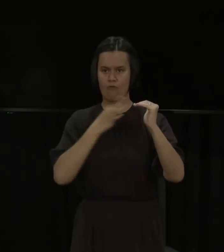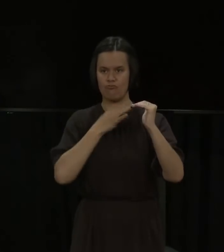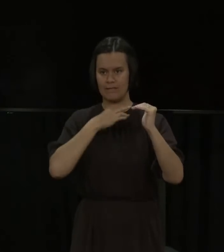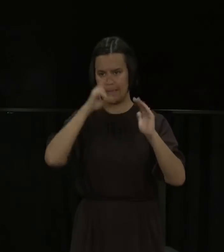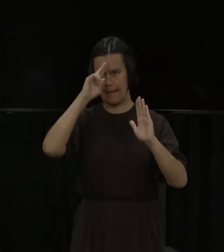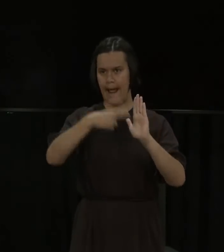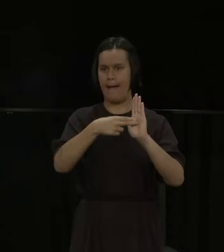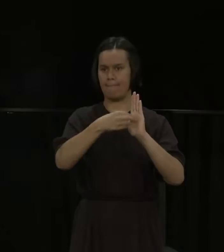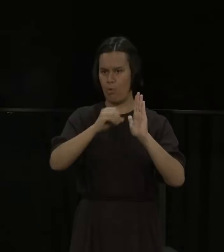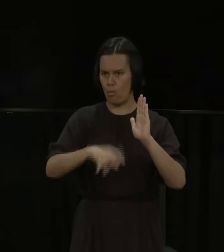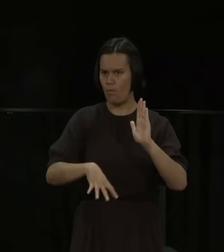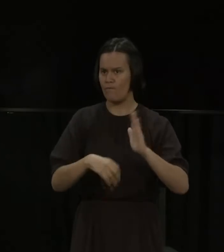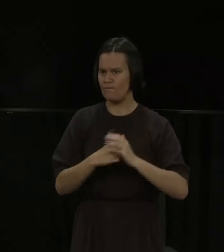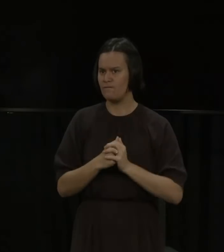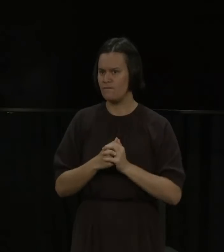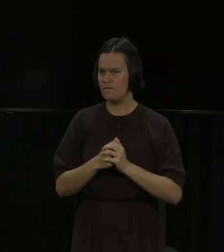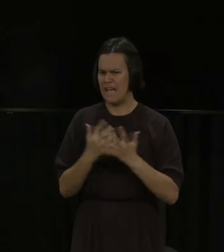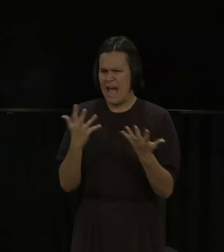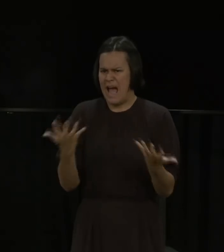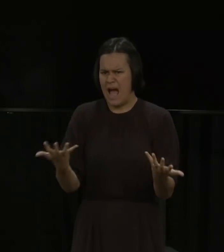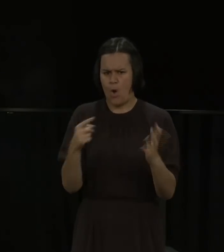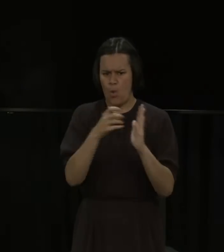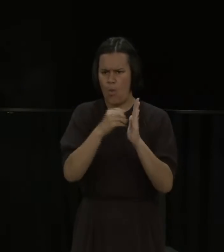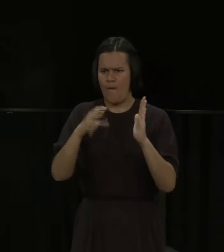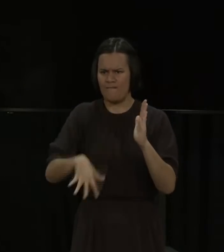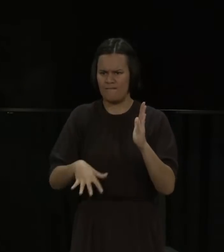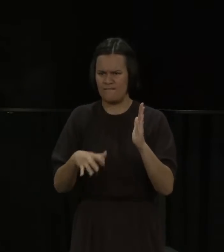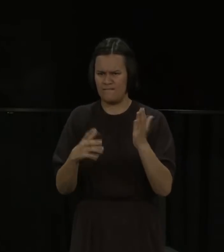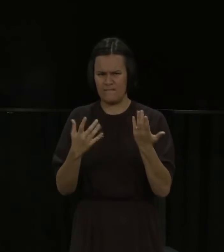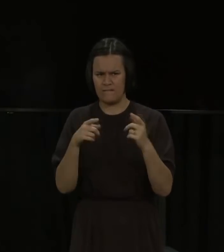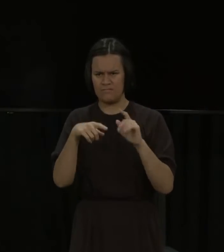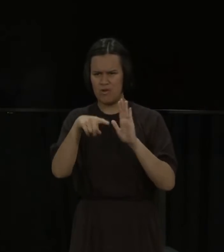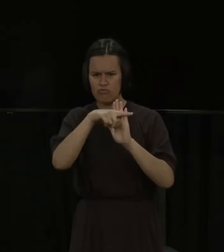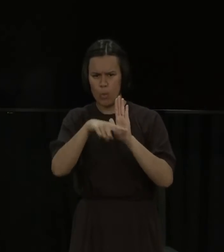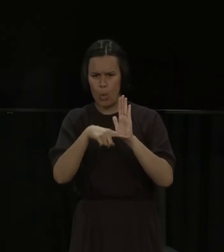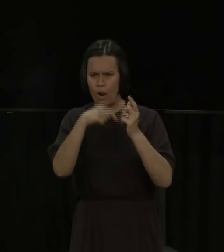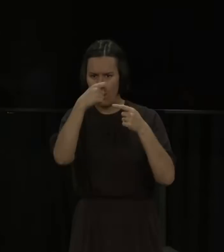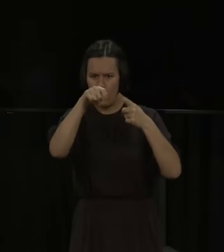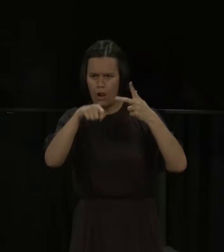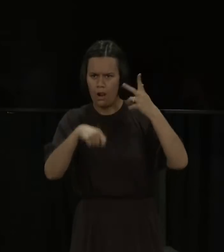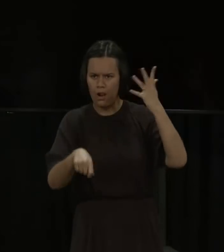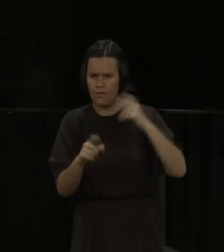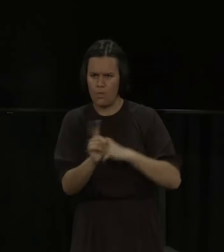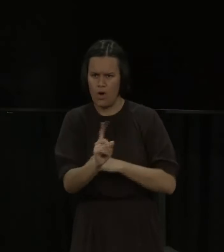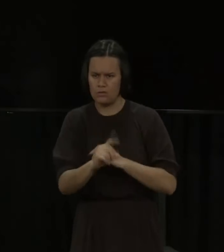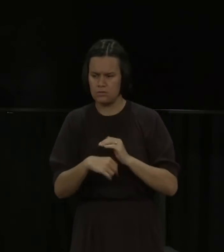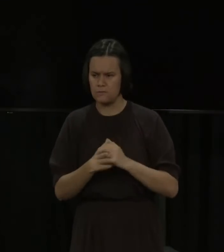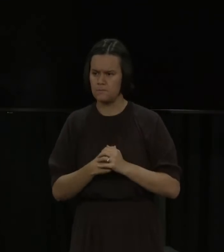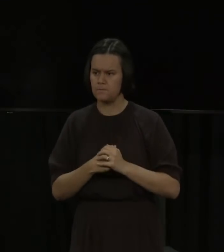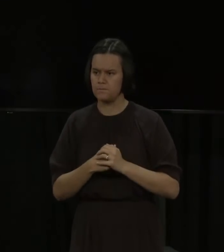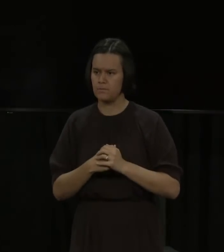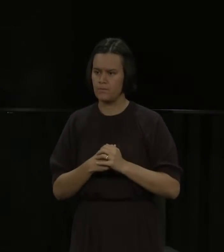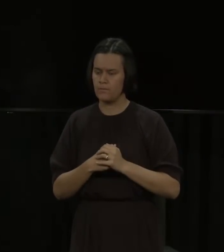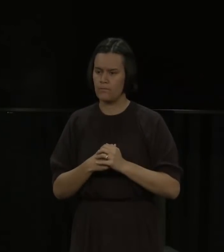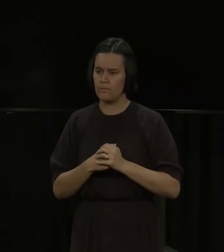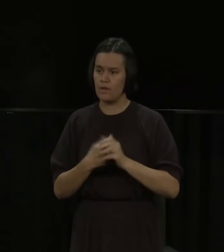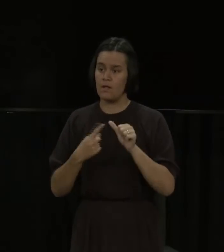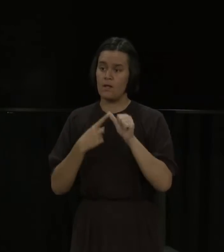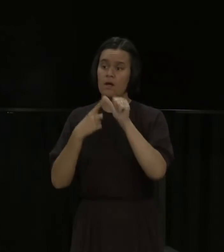and why did you ? Is there a category restriction is for these countries and how are